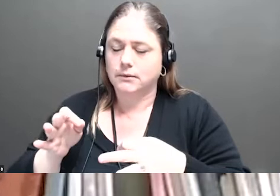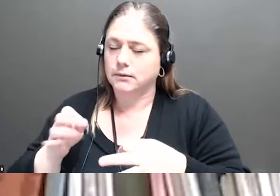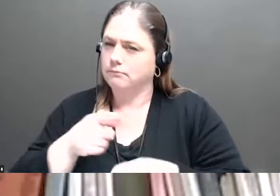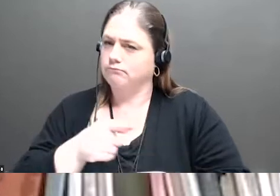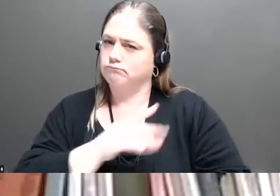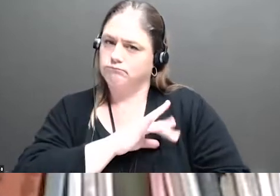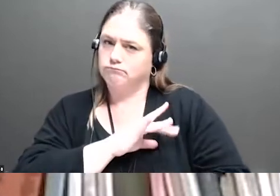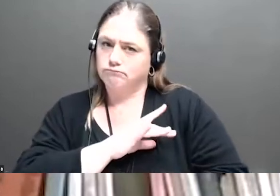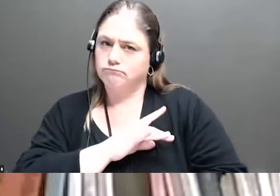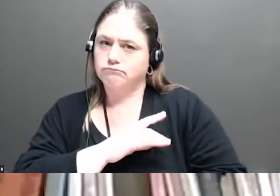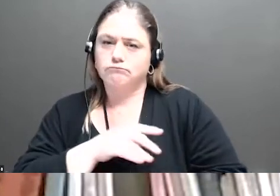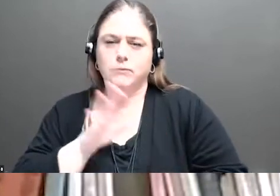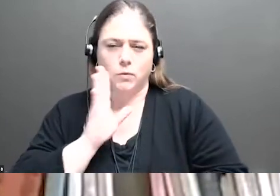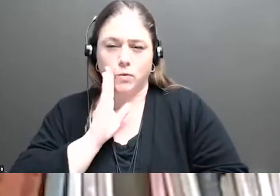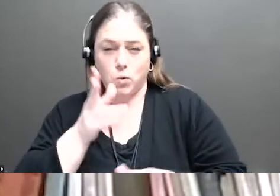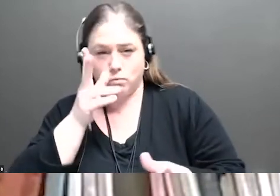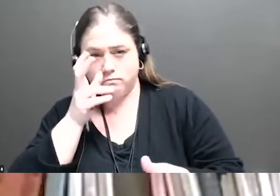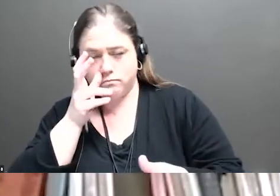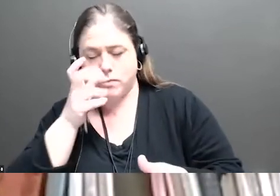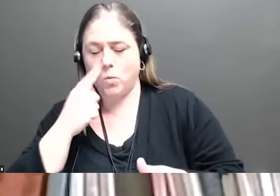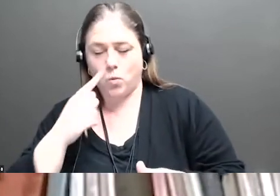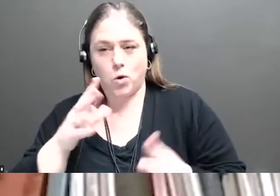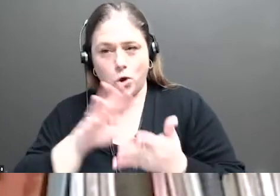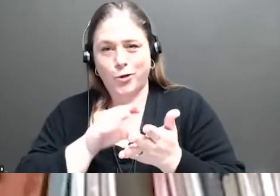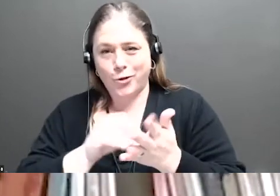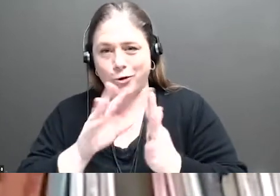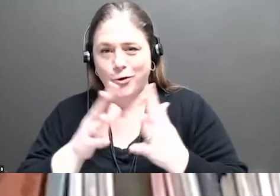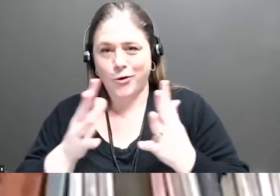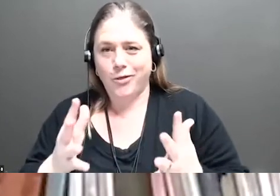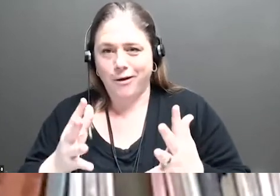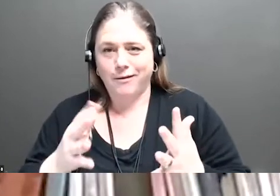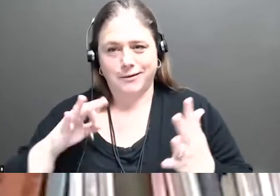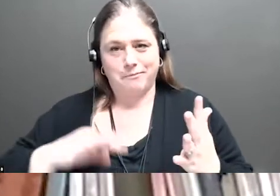presentation and I look very much forward to the discussion period following. Thank you.